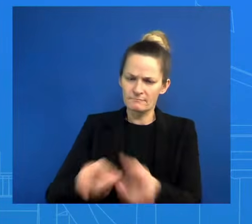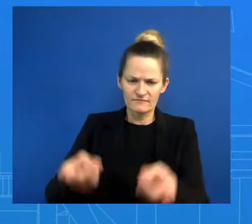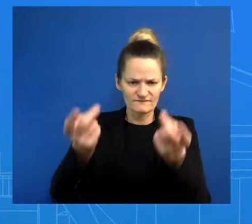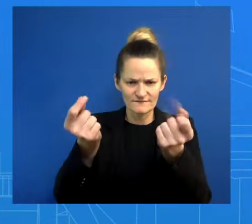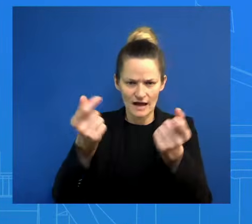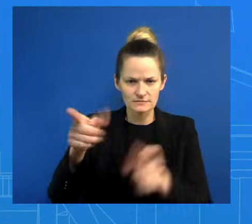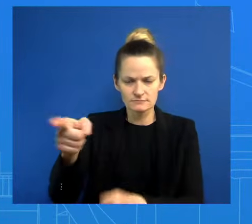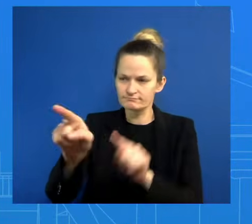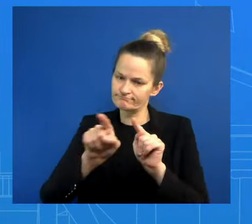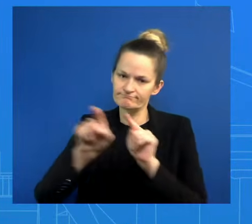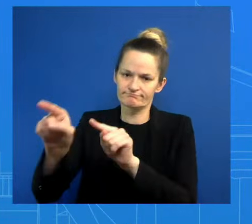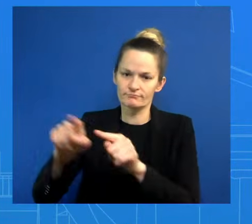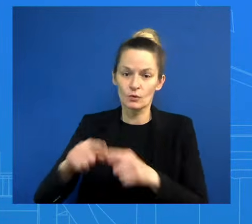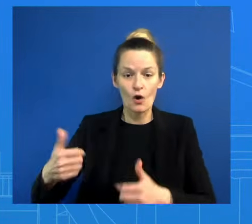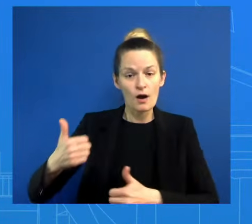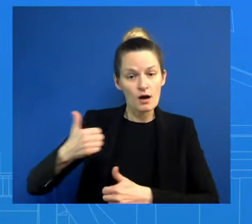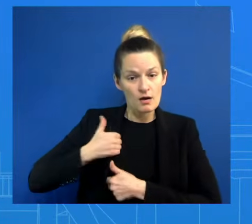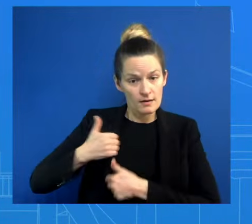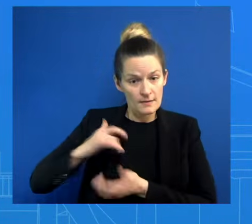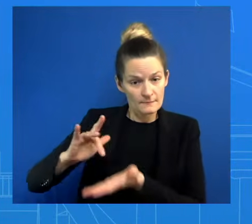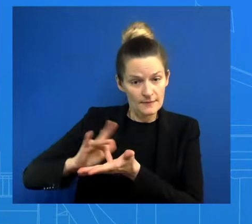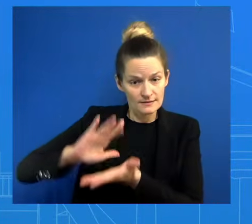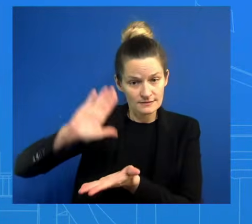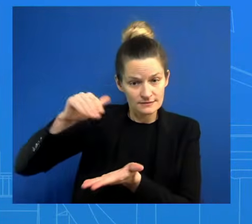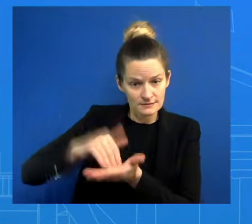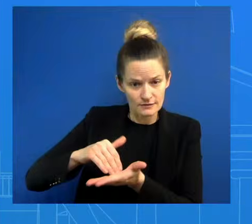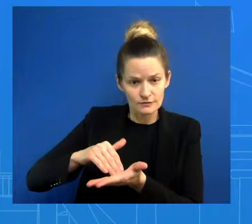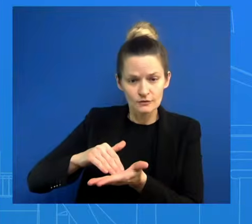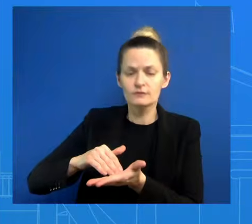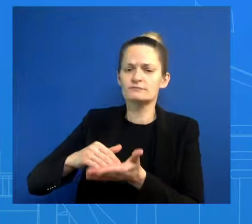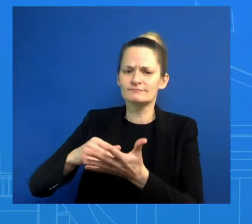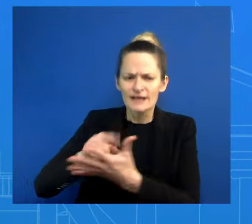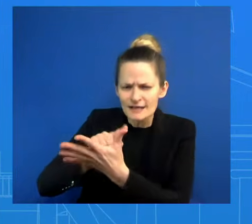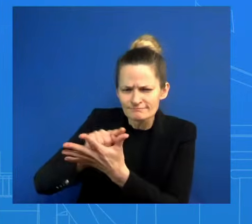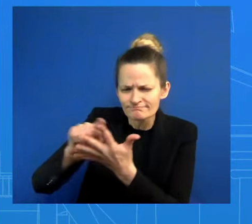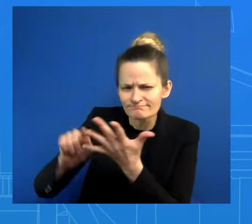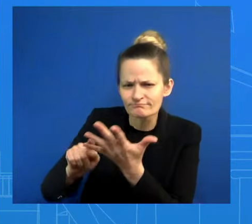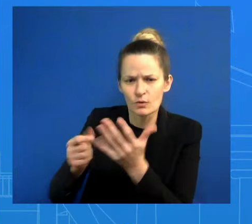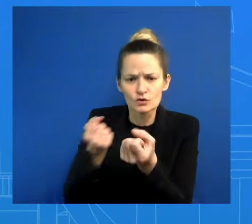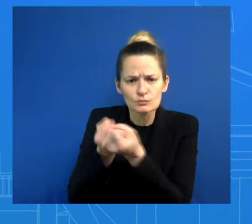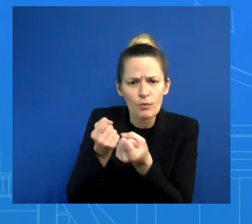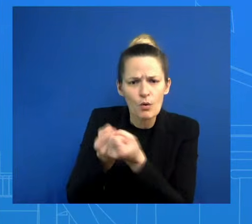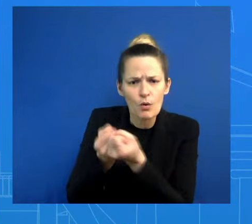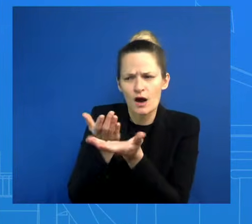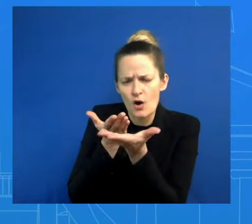following her time detained in Russia. The Press: Do you know if she's home or when she might go home?